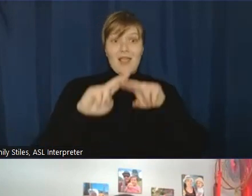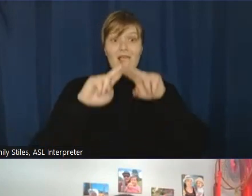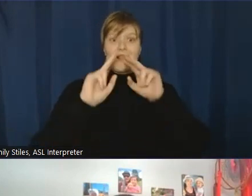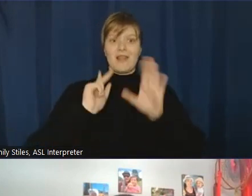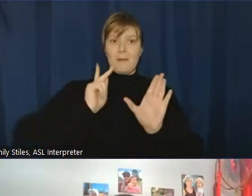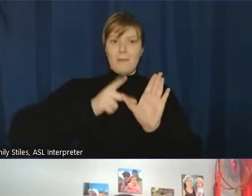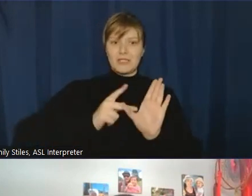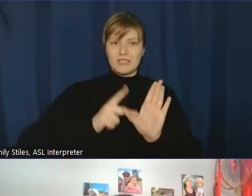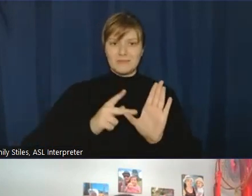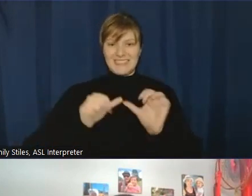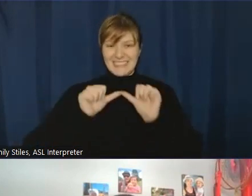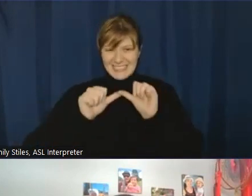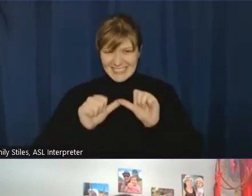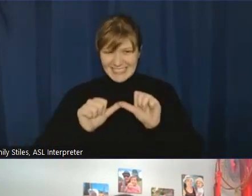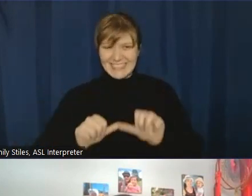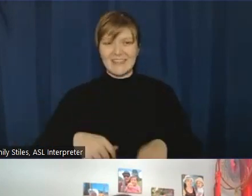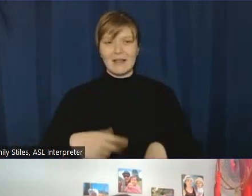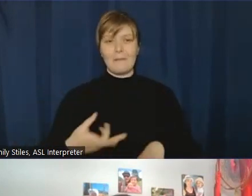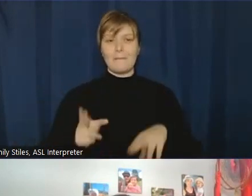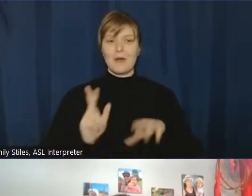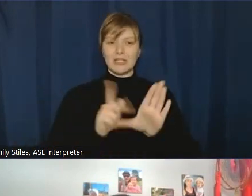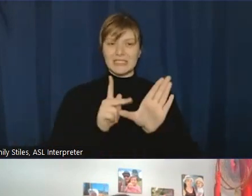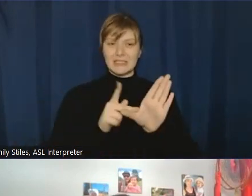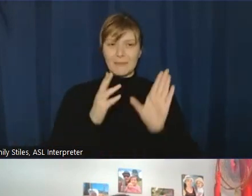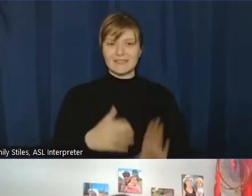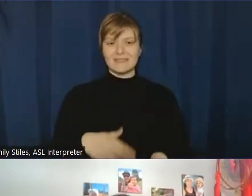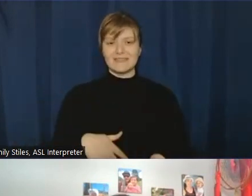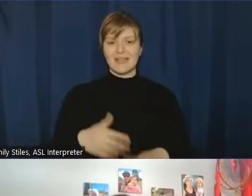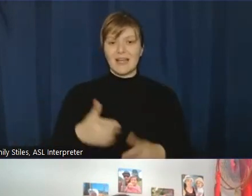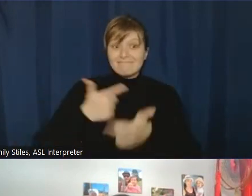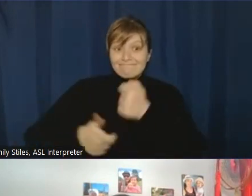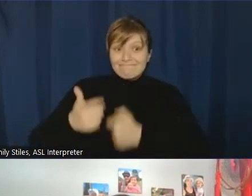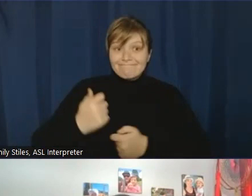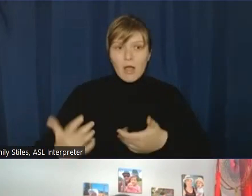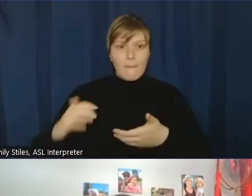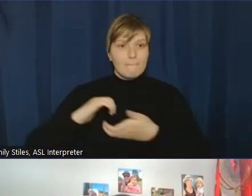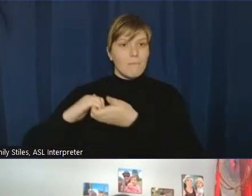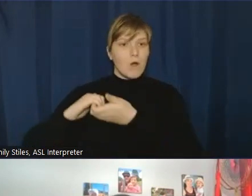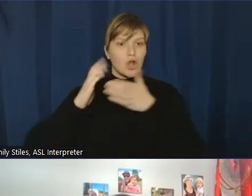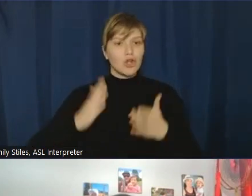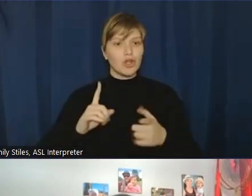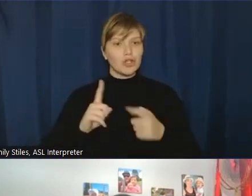getting partners to be invested. I think finding those common goals,